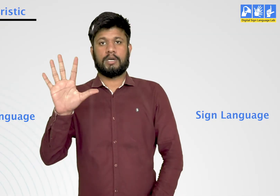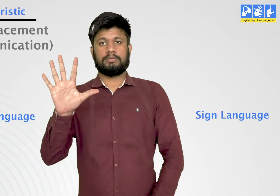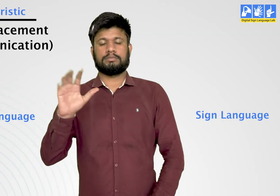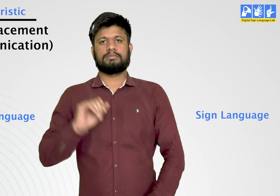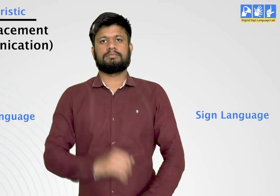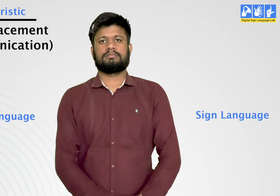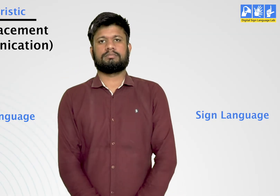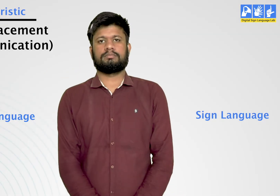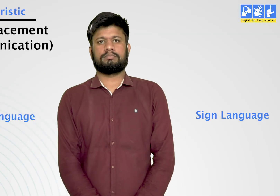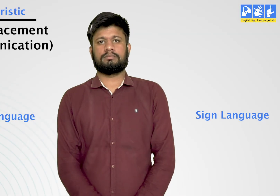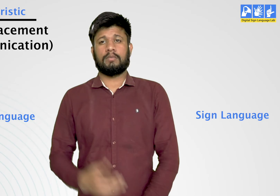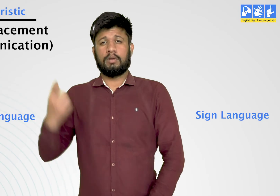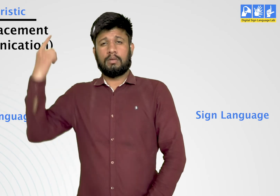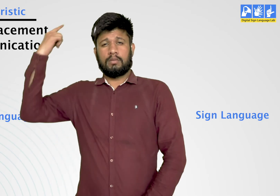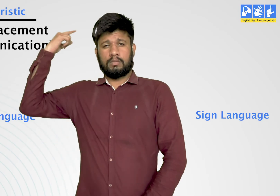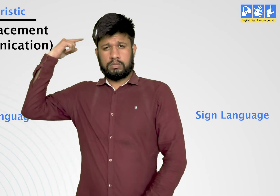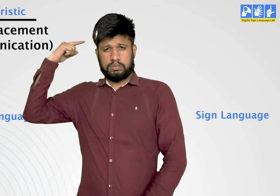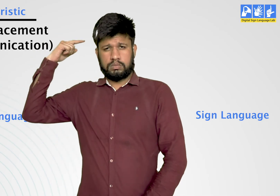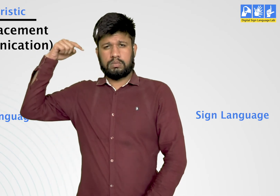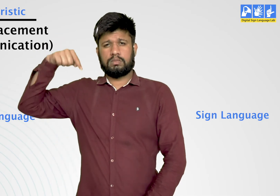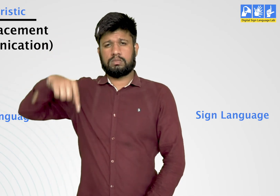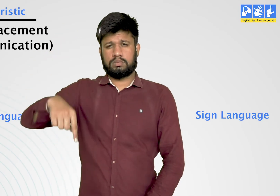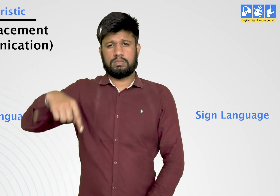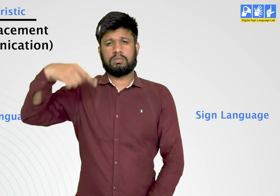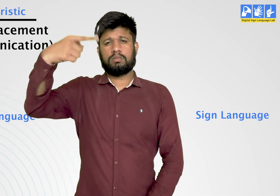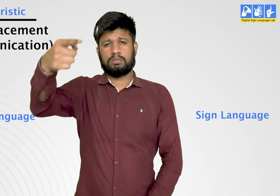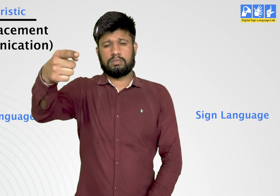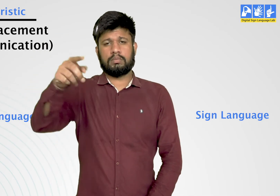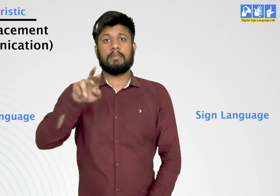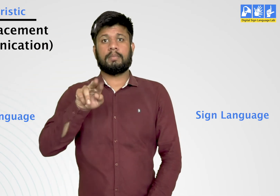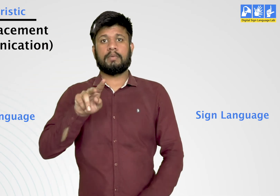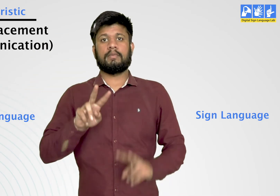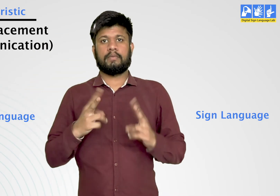Fifth, Displacement.